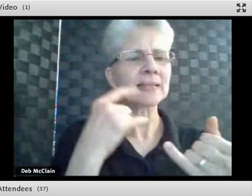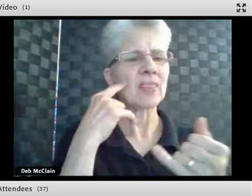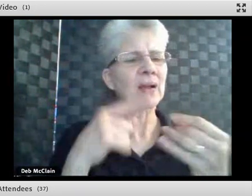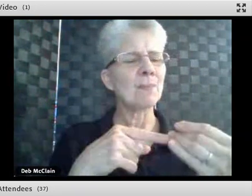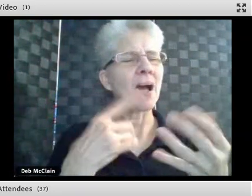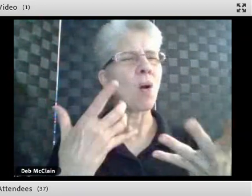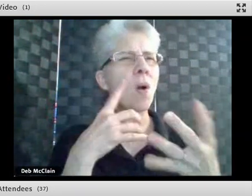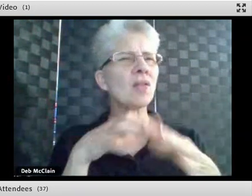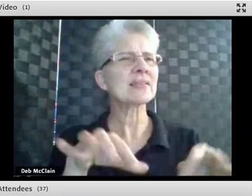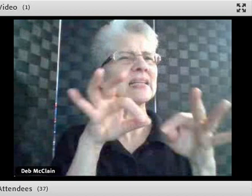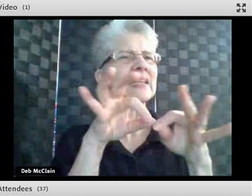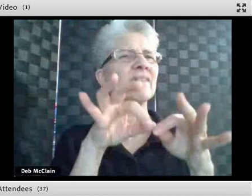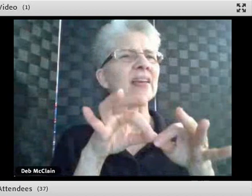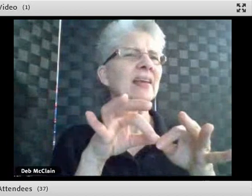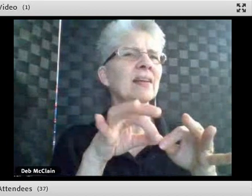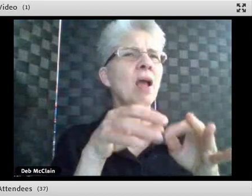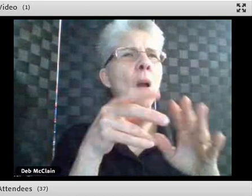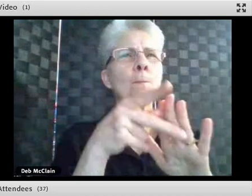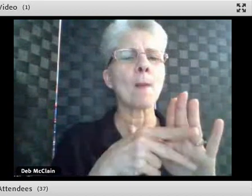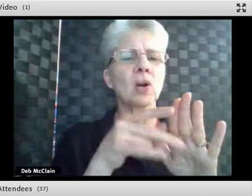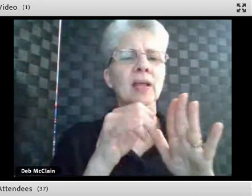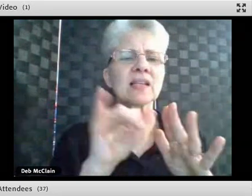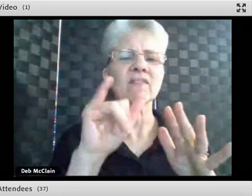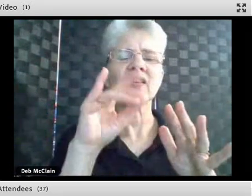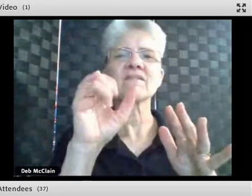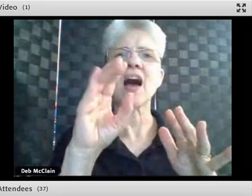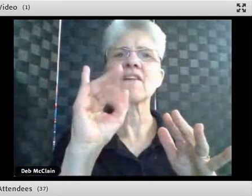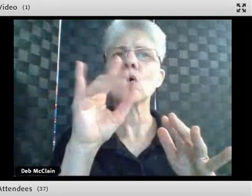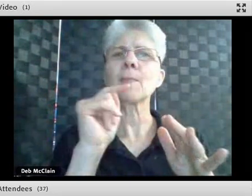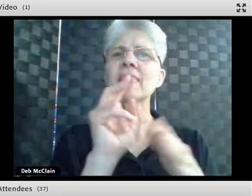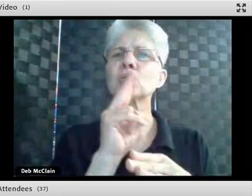"What are the significant properties of the file formats that you're using?"